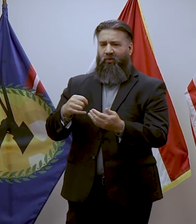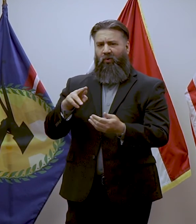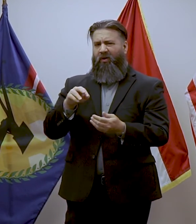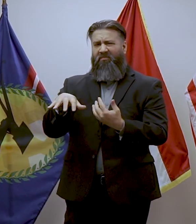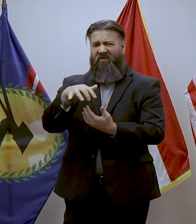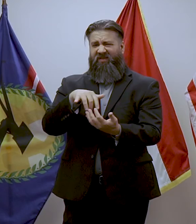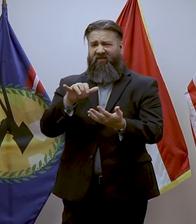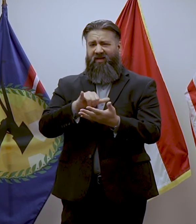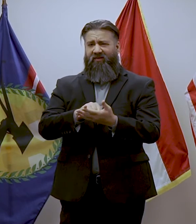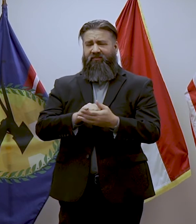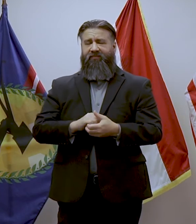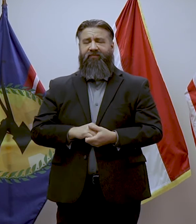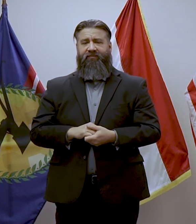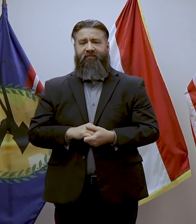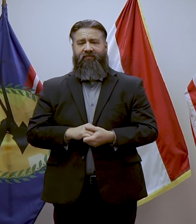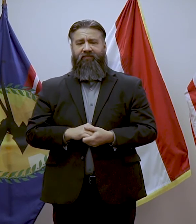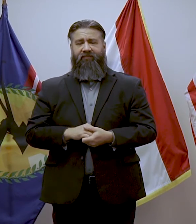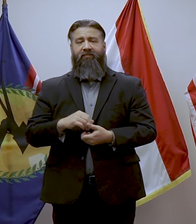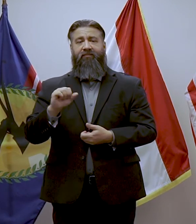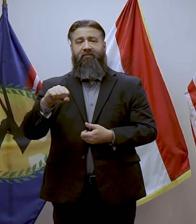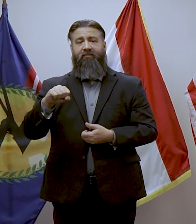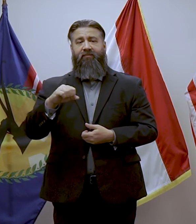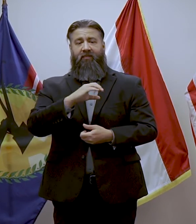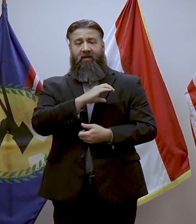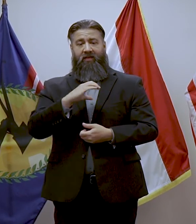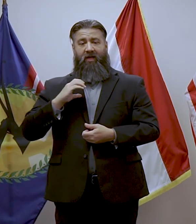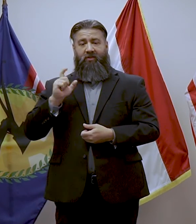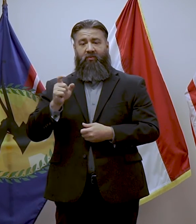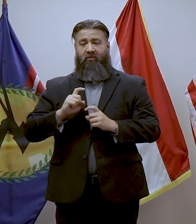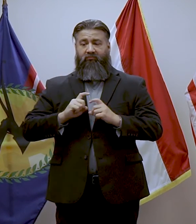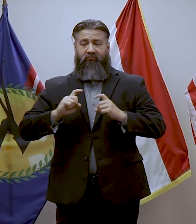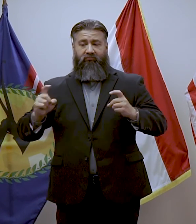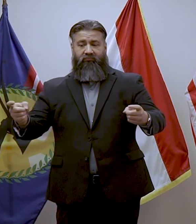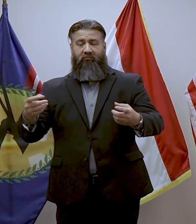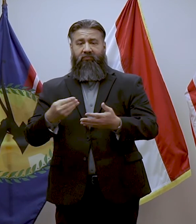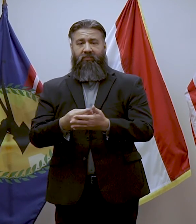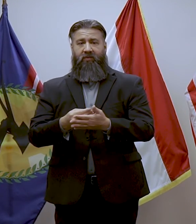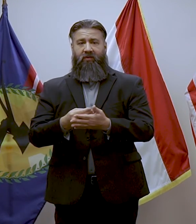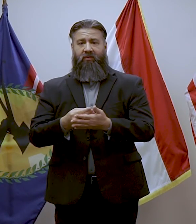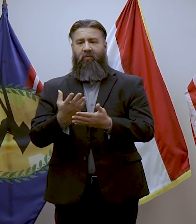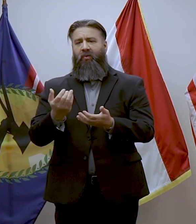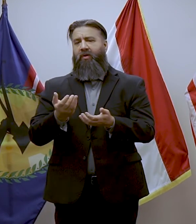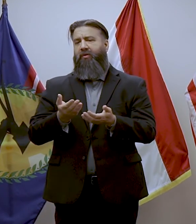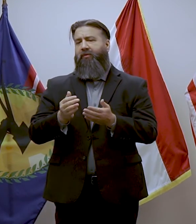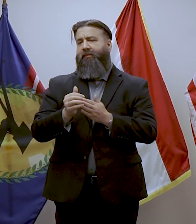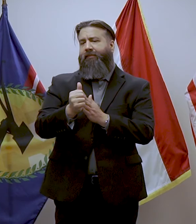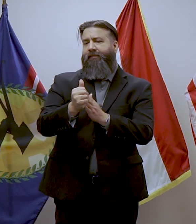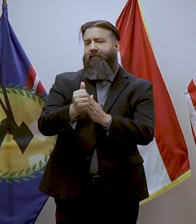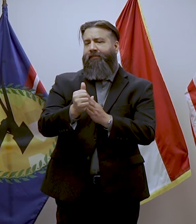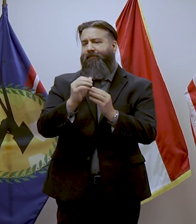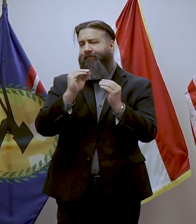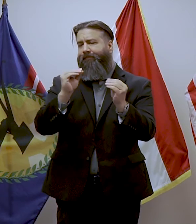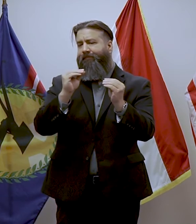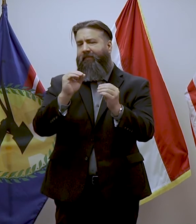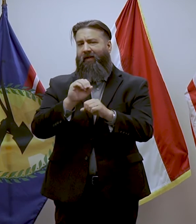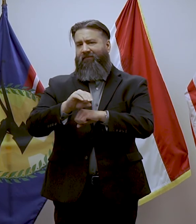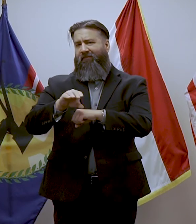Yes, the county council will appropriate these funds. We wanted to give them some guidance and help them try and understand the Deloittes survey.